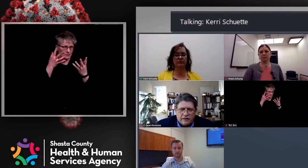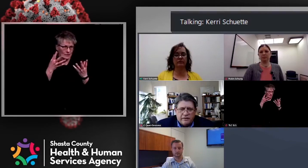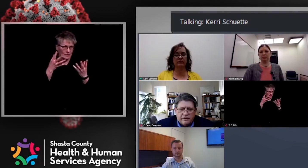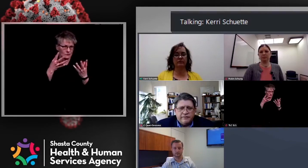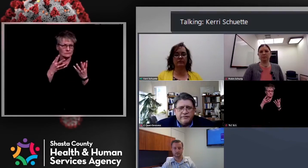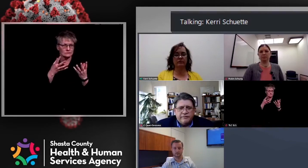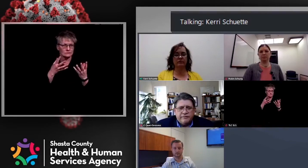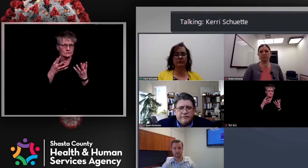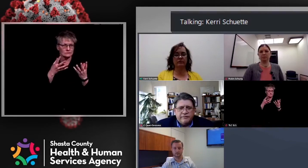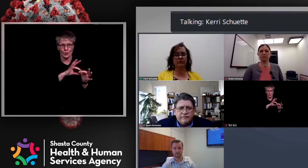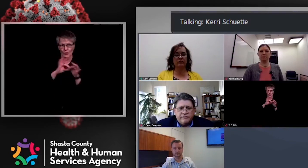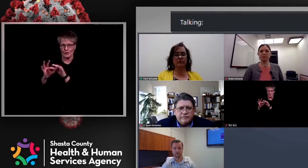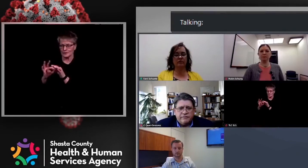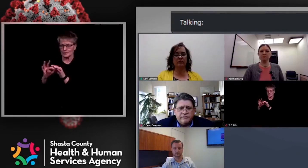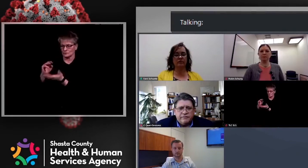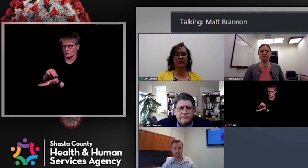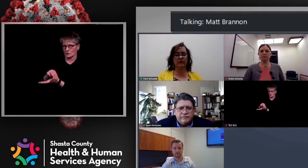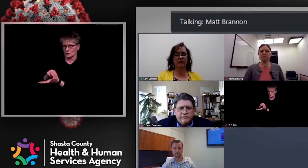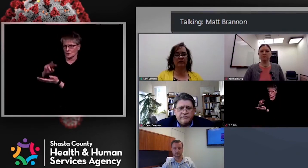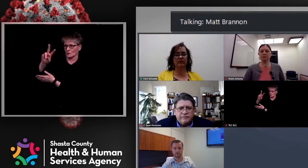shared. Gotcha. Thank you.